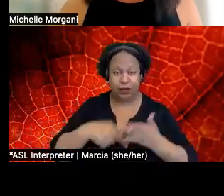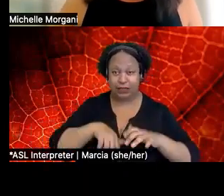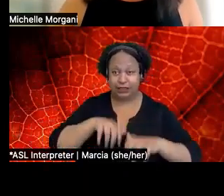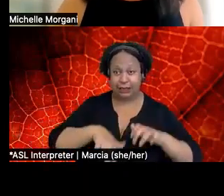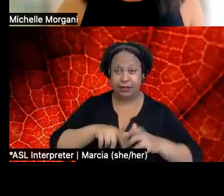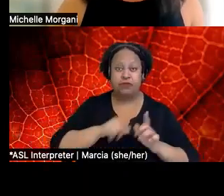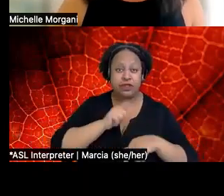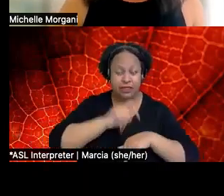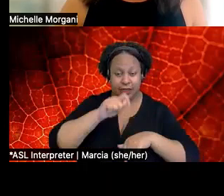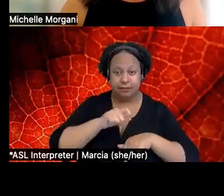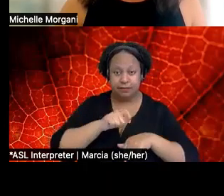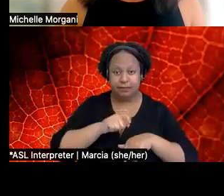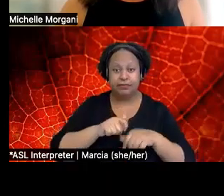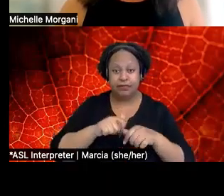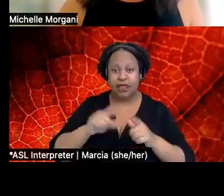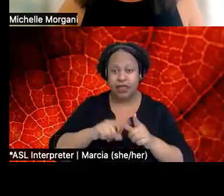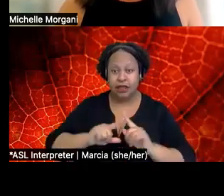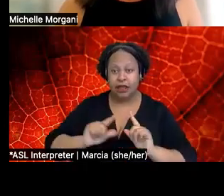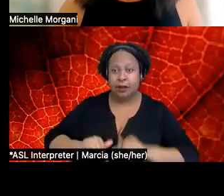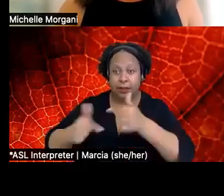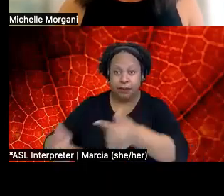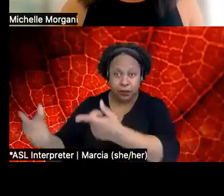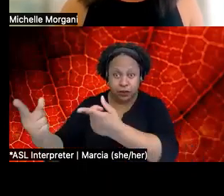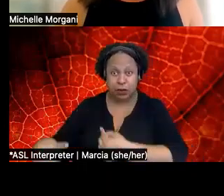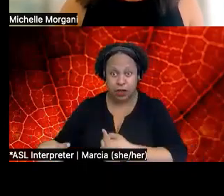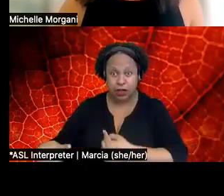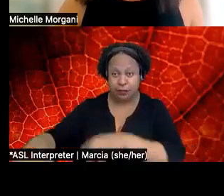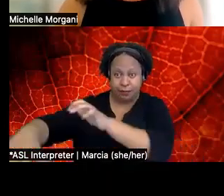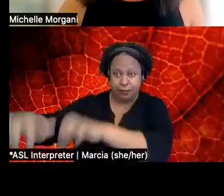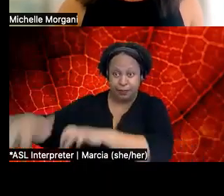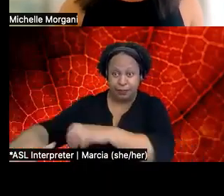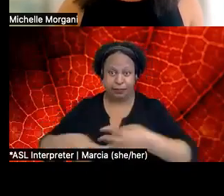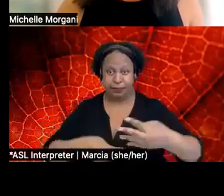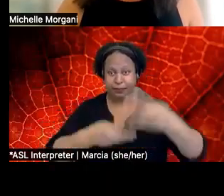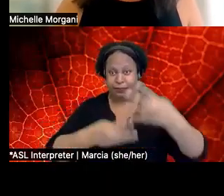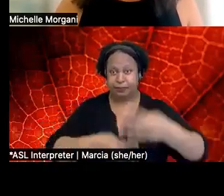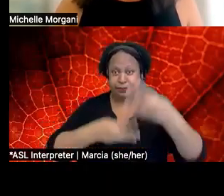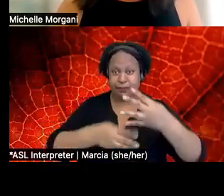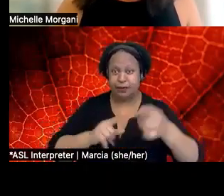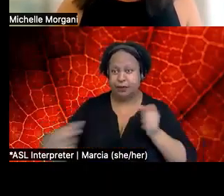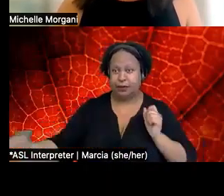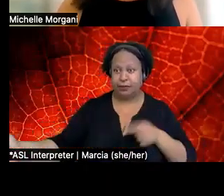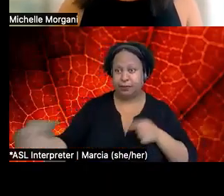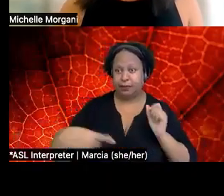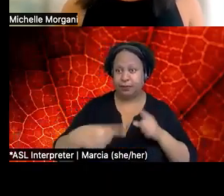And they can respond also through typing directly back to me and I can see in real time.